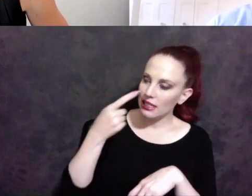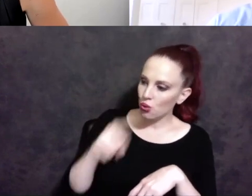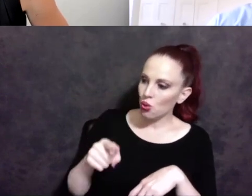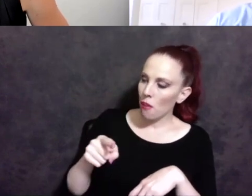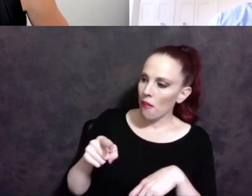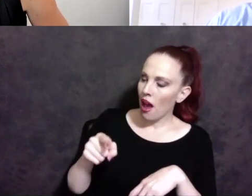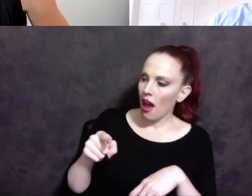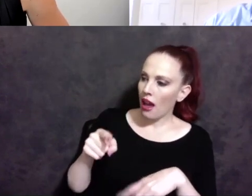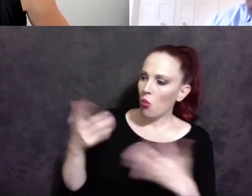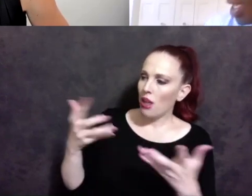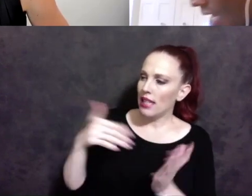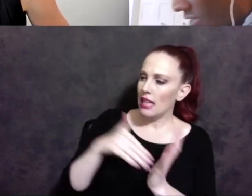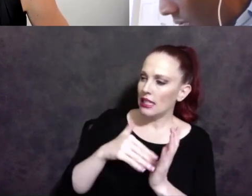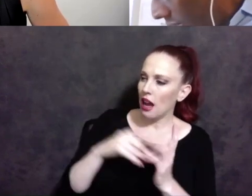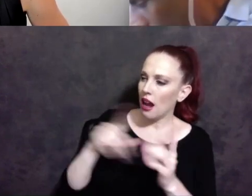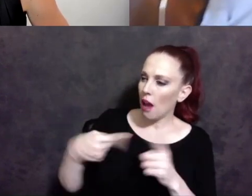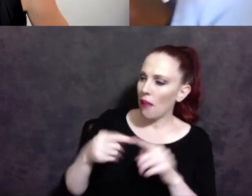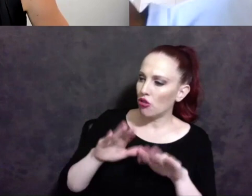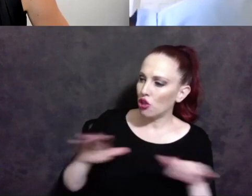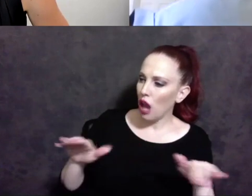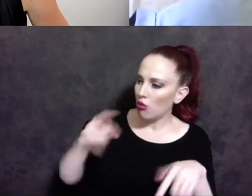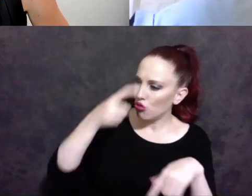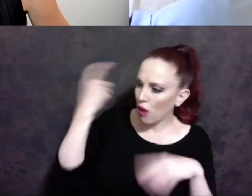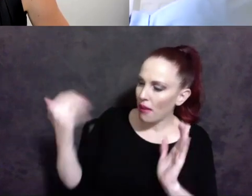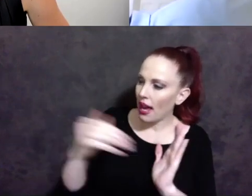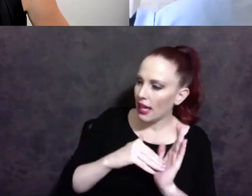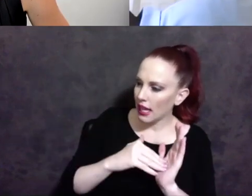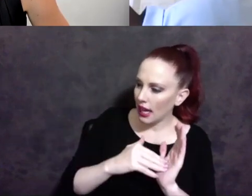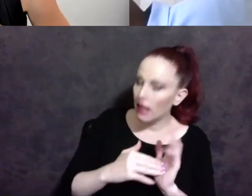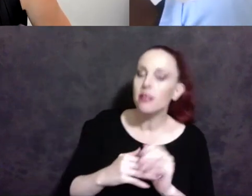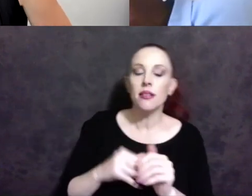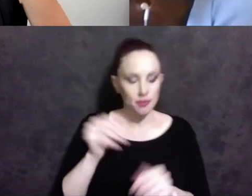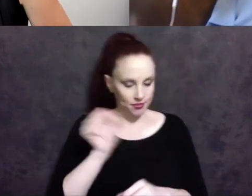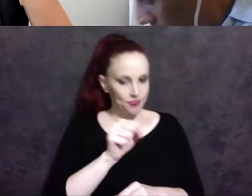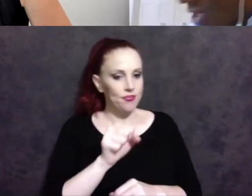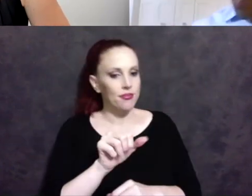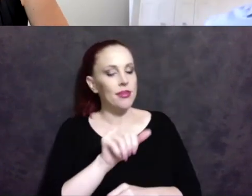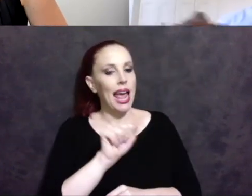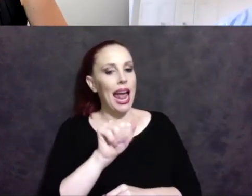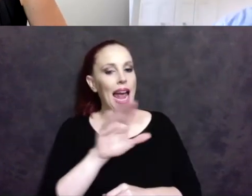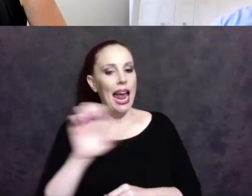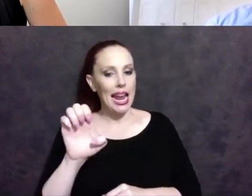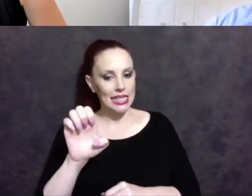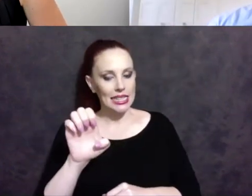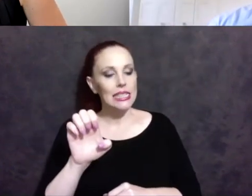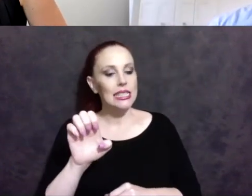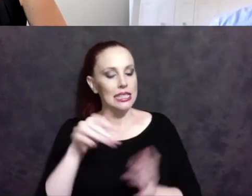again? It is the ACE study. Adolescent childhood